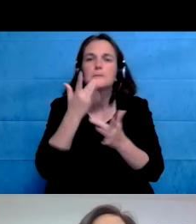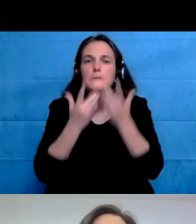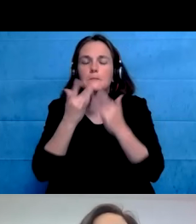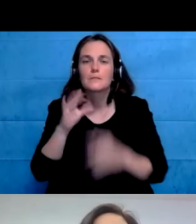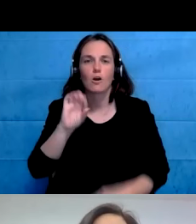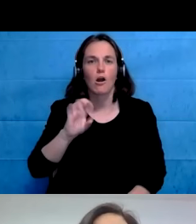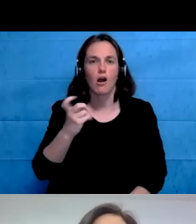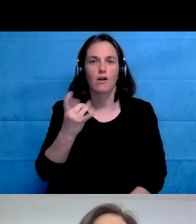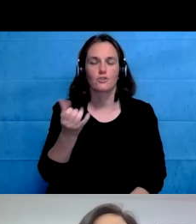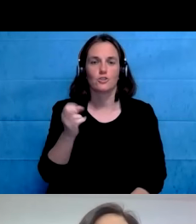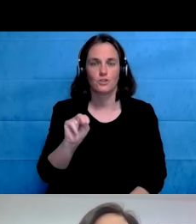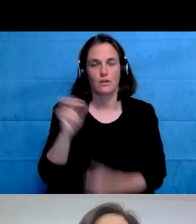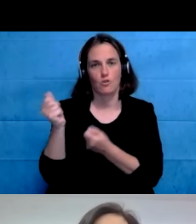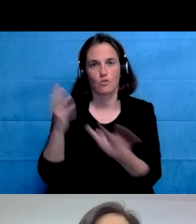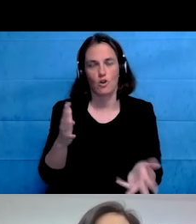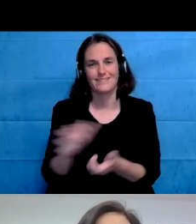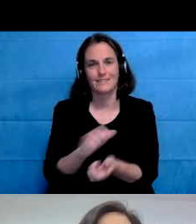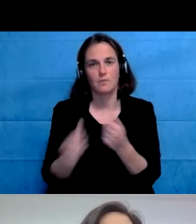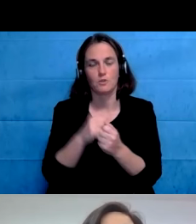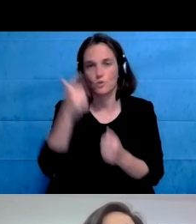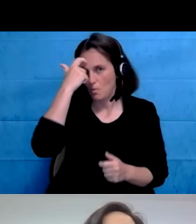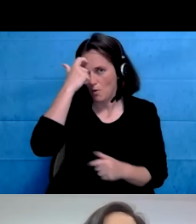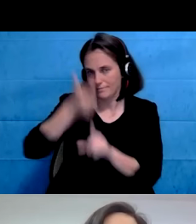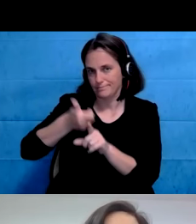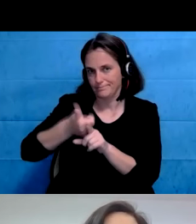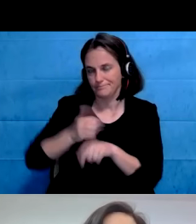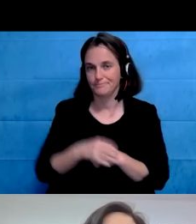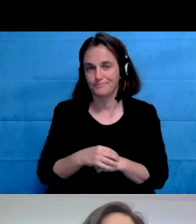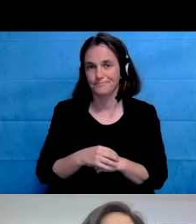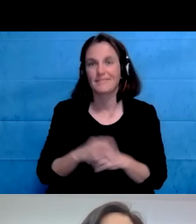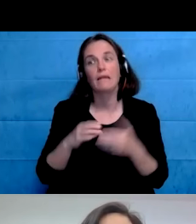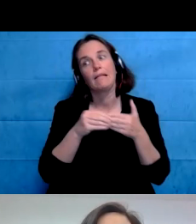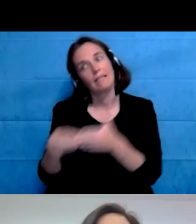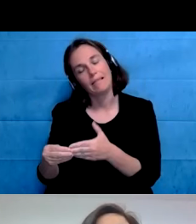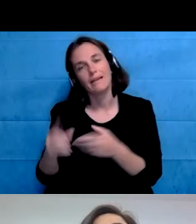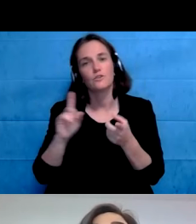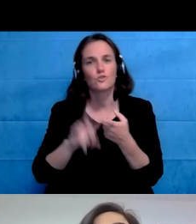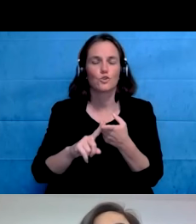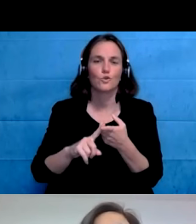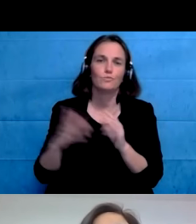which is causing damage to the brain tissue itself. This will lead to hallmark symptoms known as brain fog